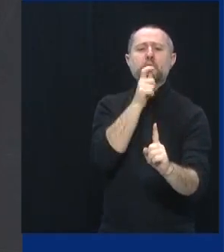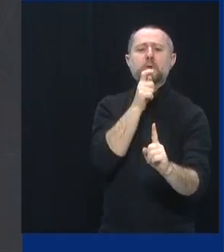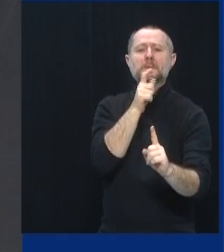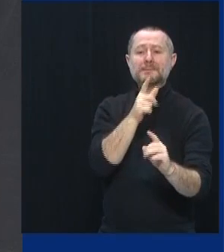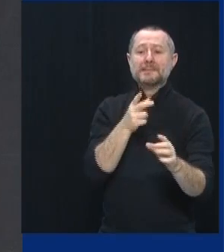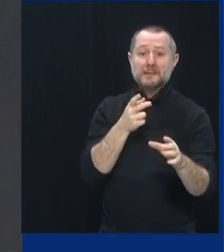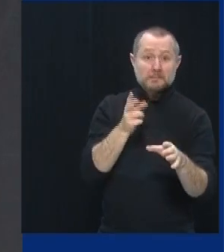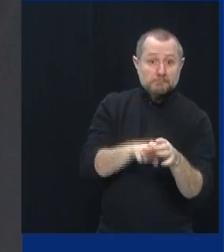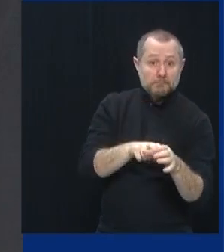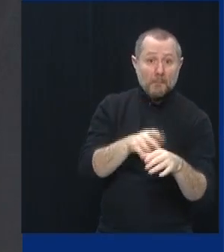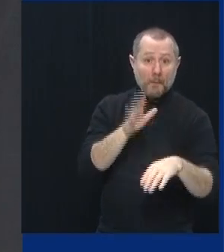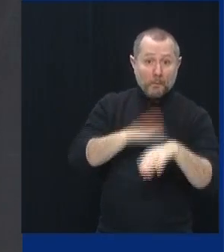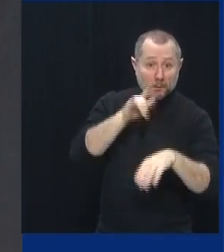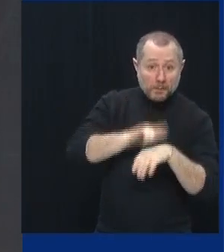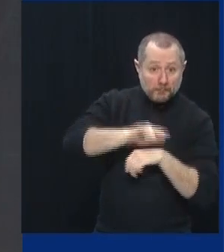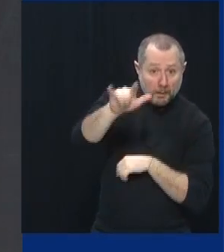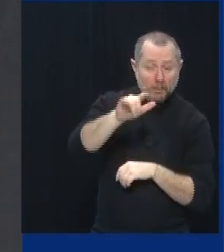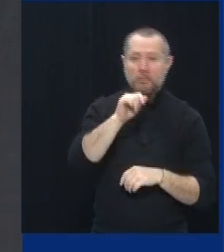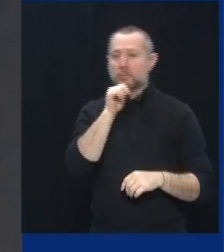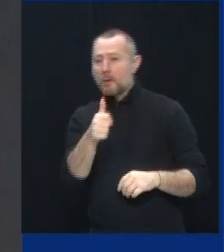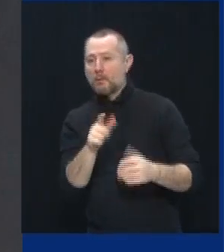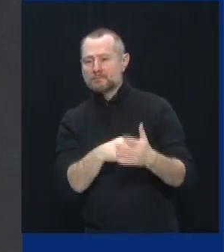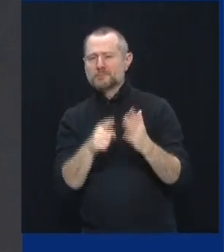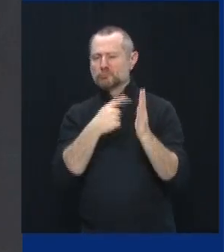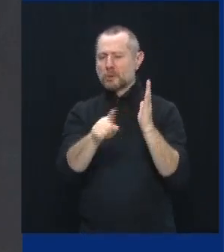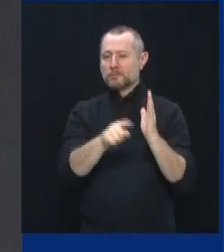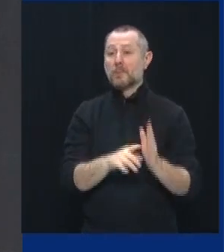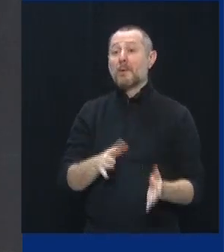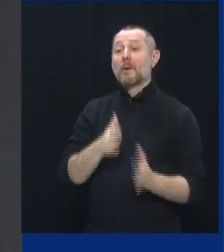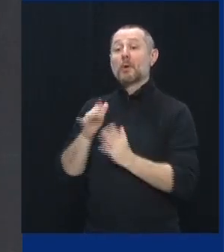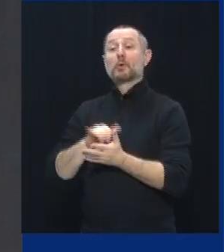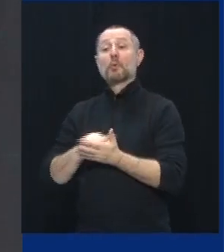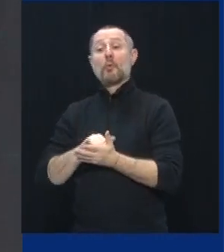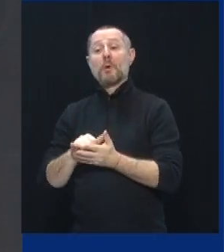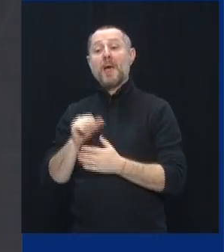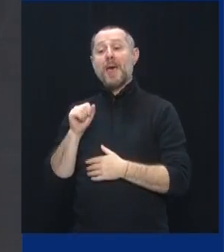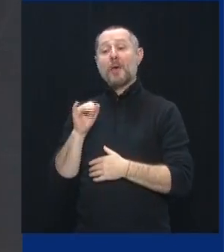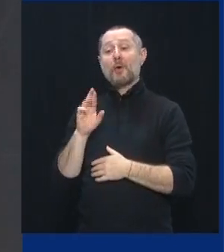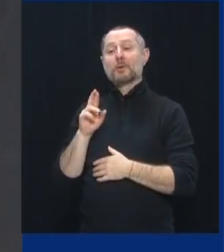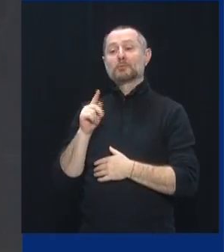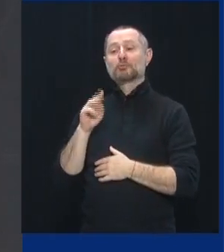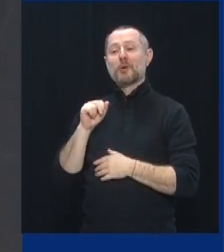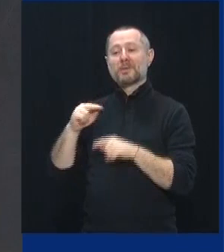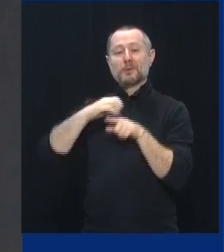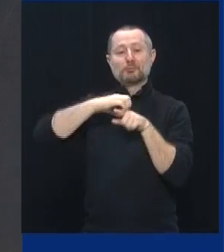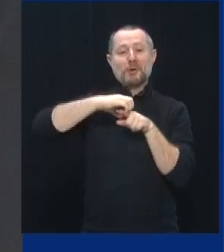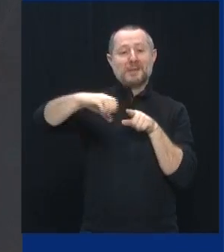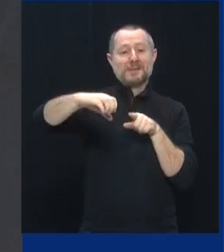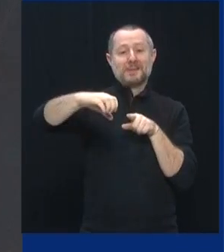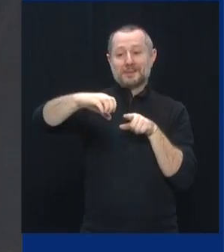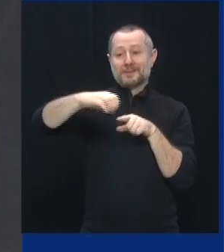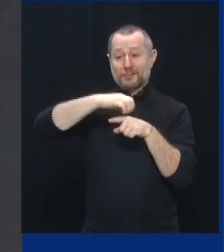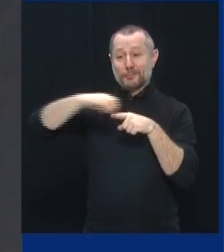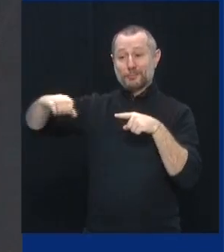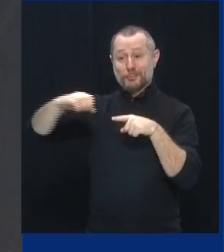SO CHECK WITH YOUR CARRIER IF YOU ARE PLANNING TO TRAVEL.